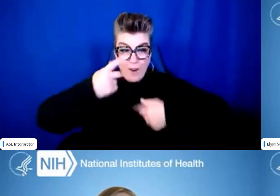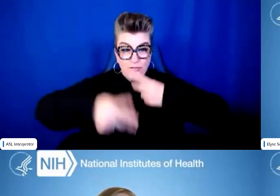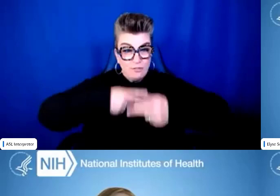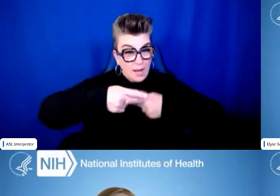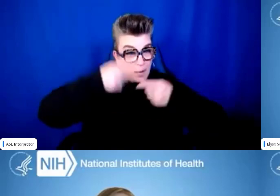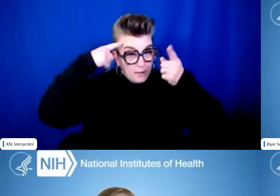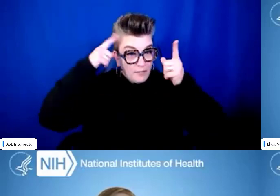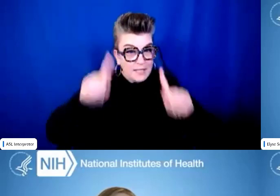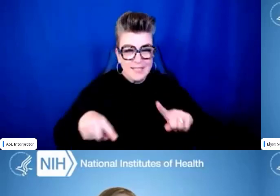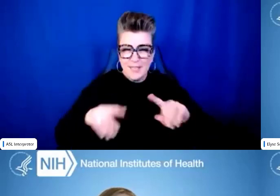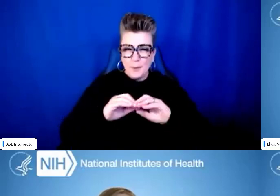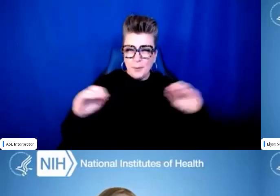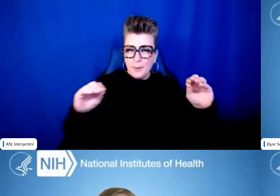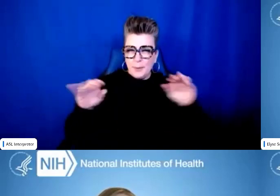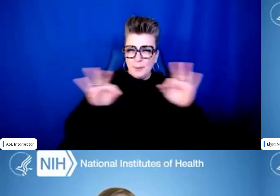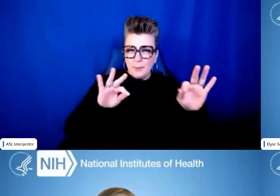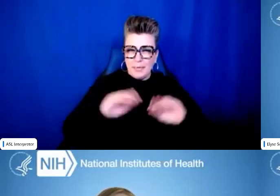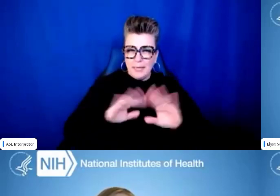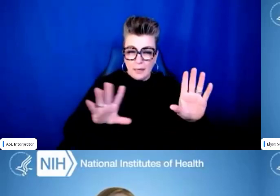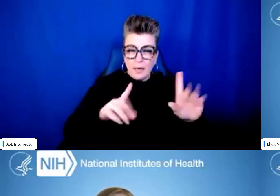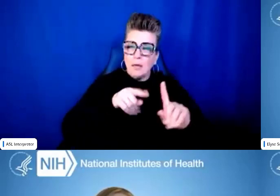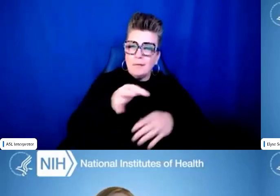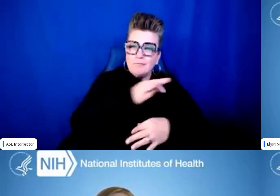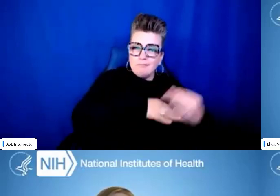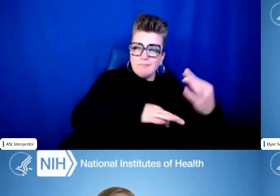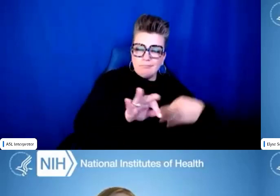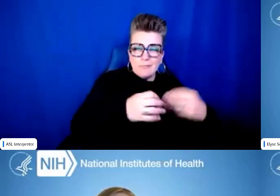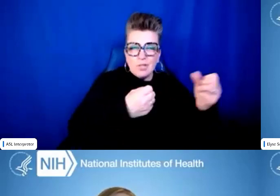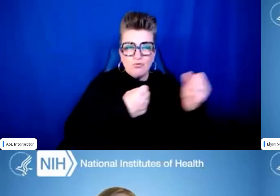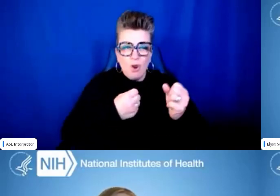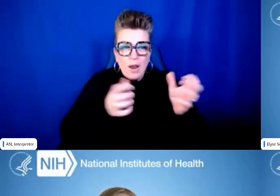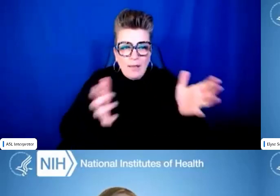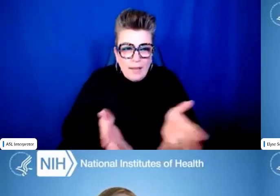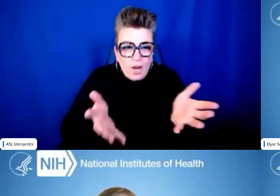but it does strongly encourage that people will obtain actual informed